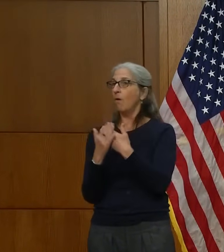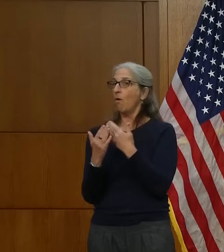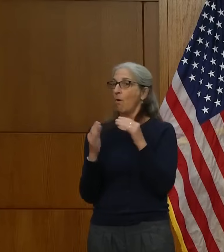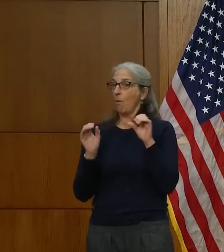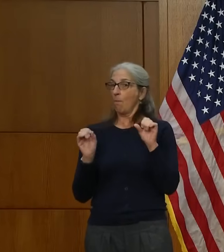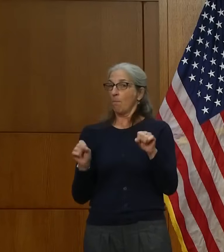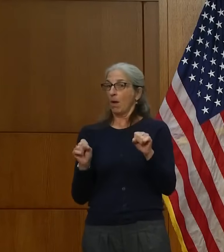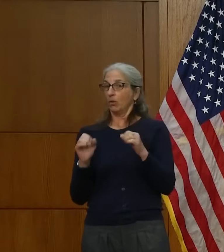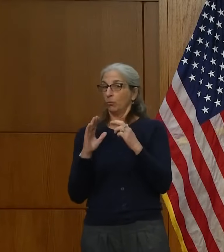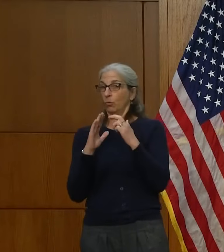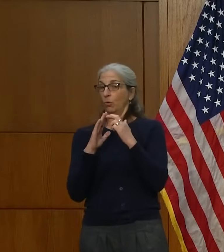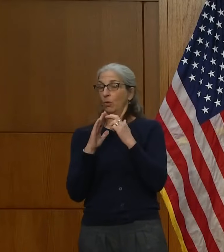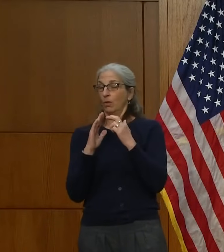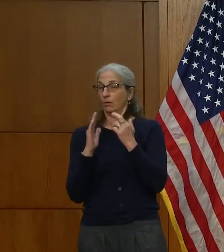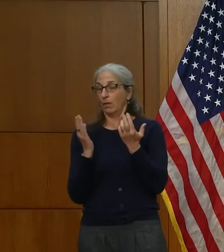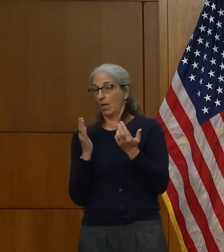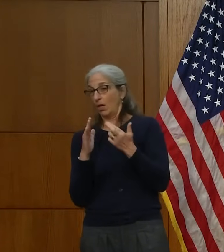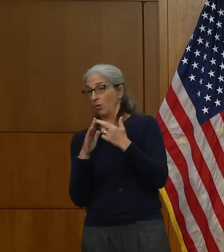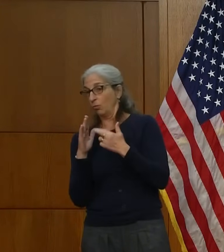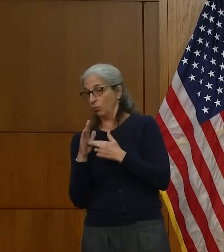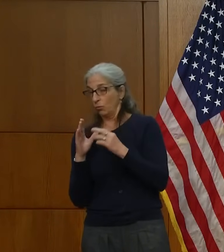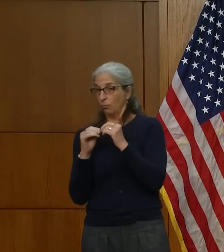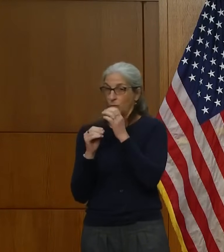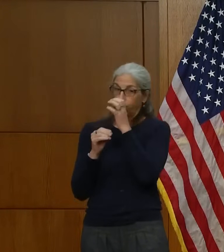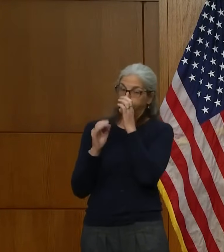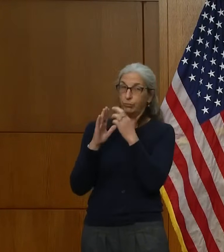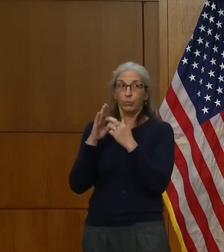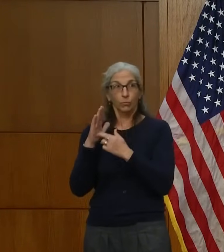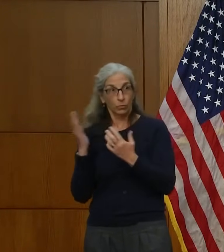WE'LL CONTINUE TO DO. AS I SAID EARLIER. WE HAVE ALL OPTIONS ON